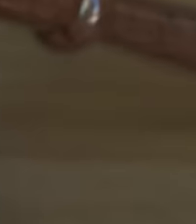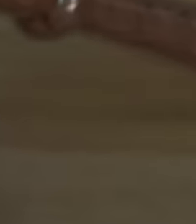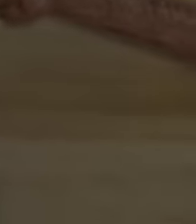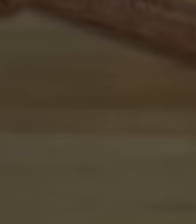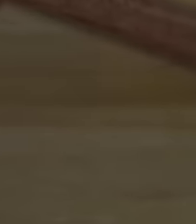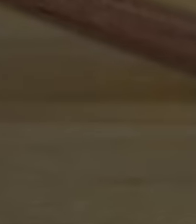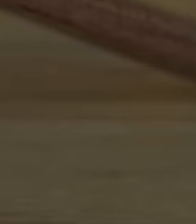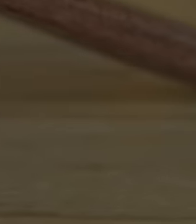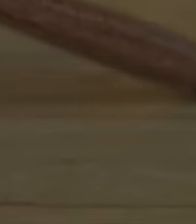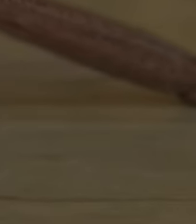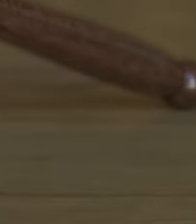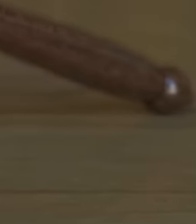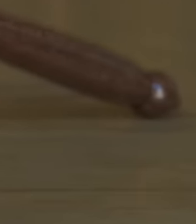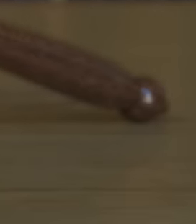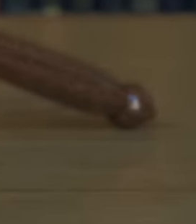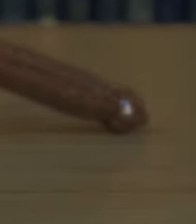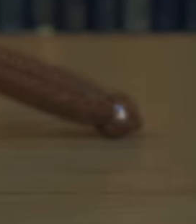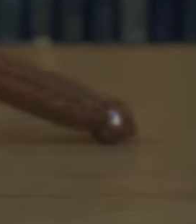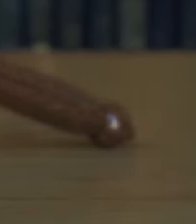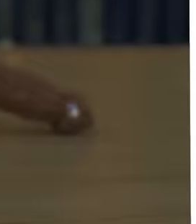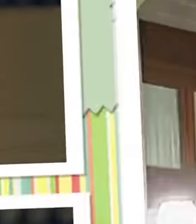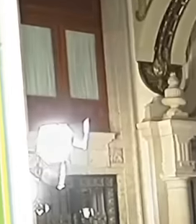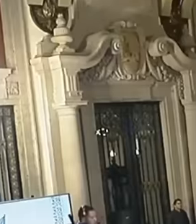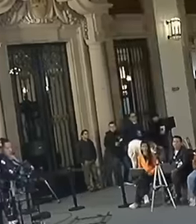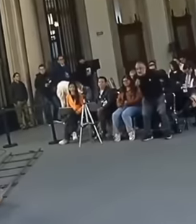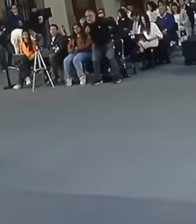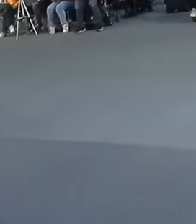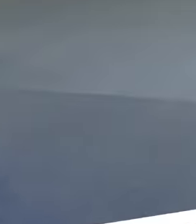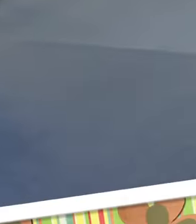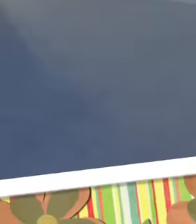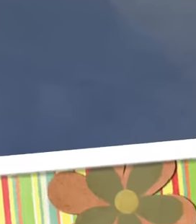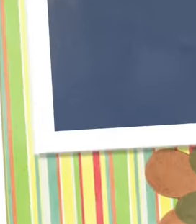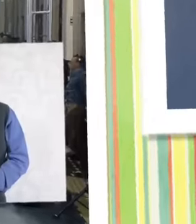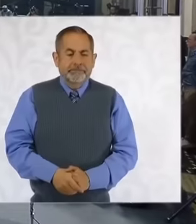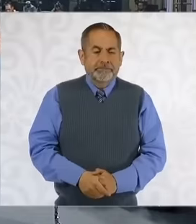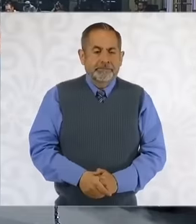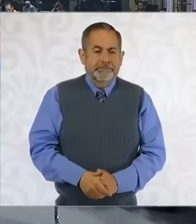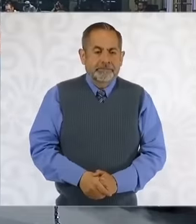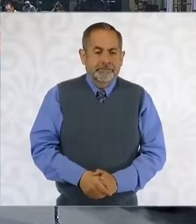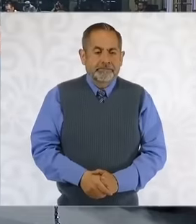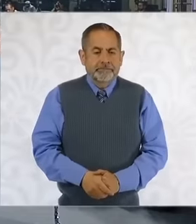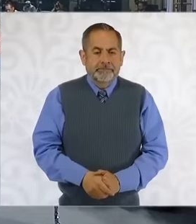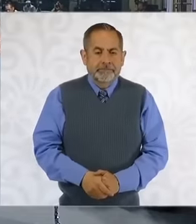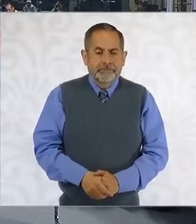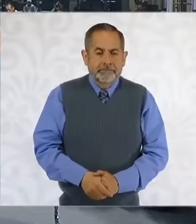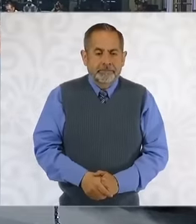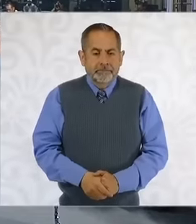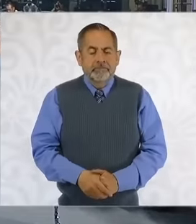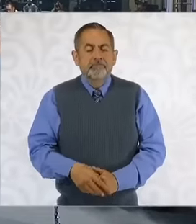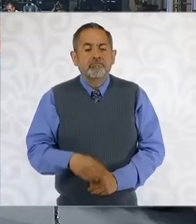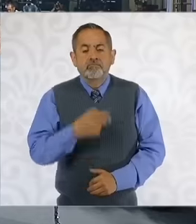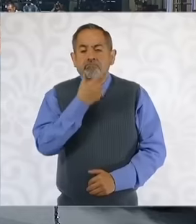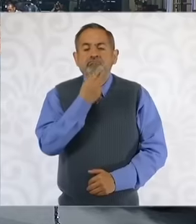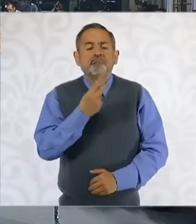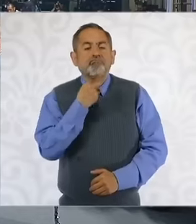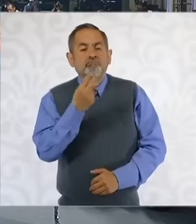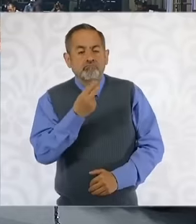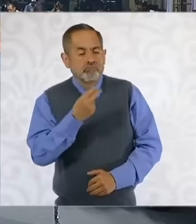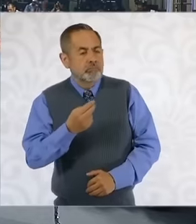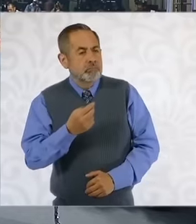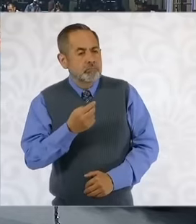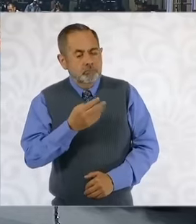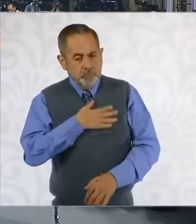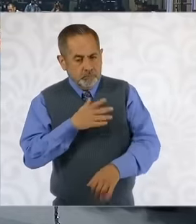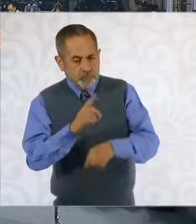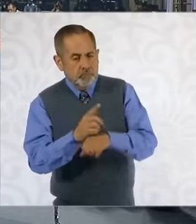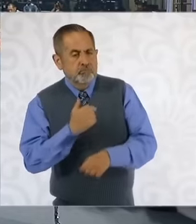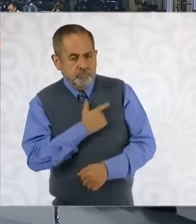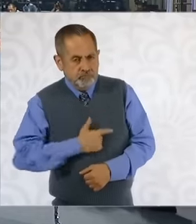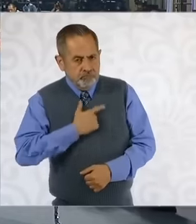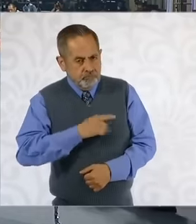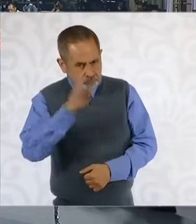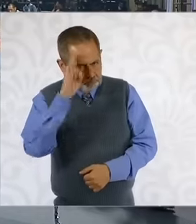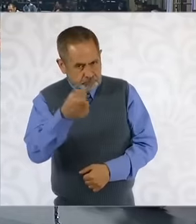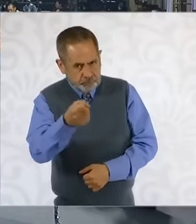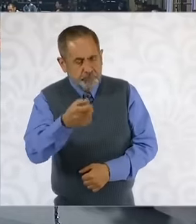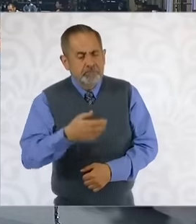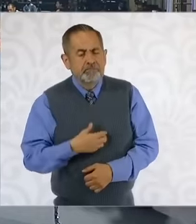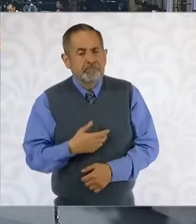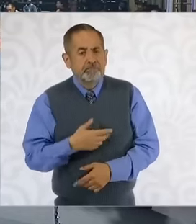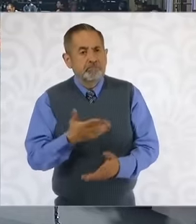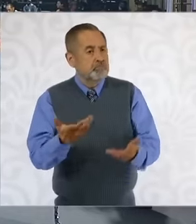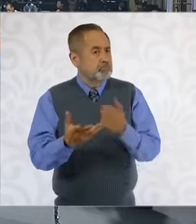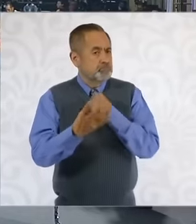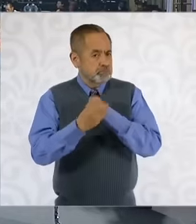empowered. Good morning, President, I am very happy to greet you. If you allow me to raise this that